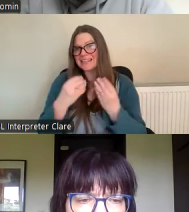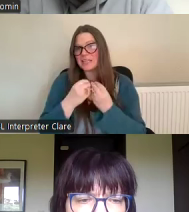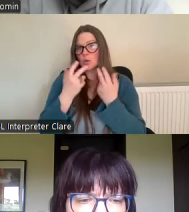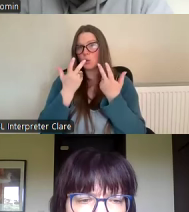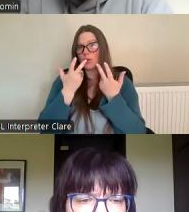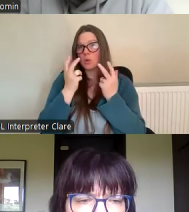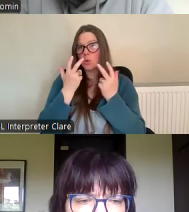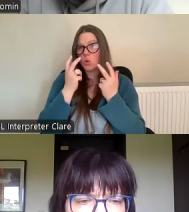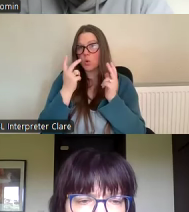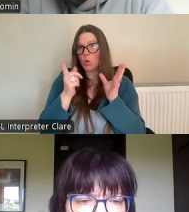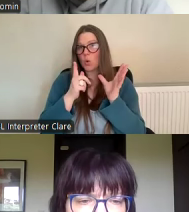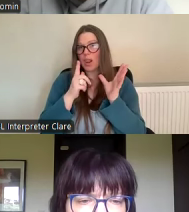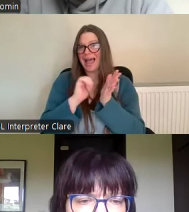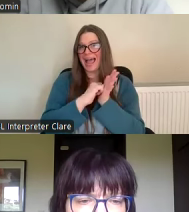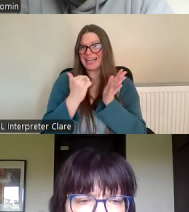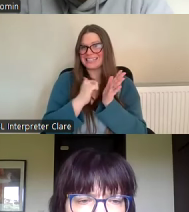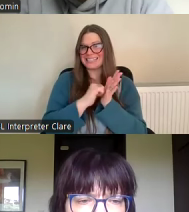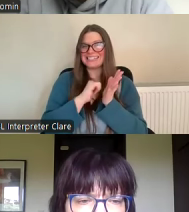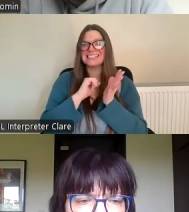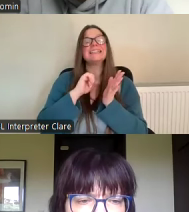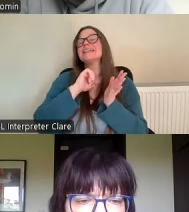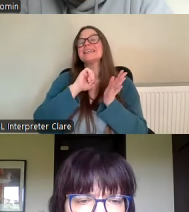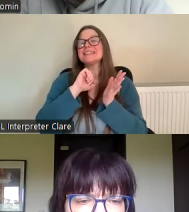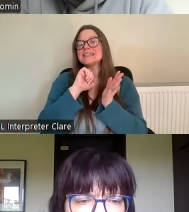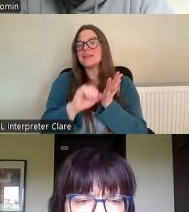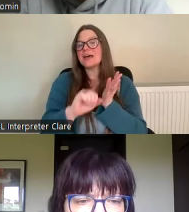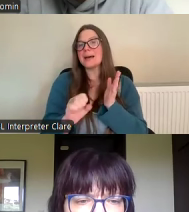their primary source of revenue when it comes to their search engine,